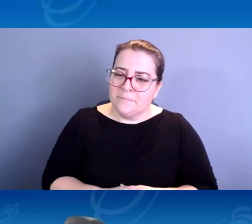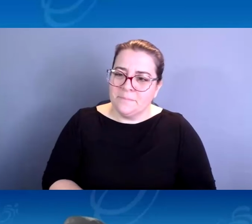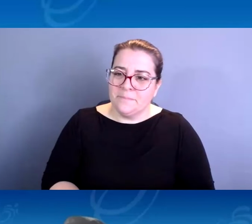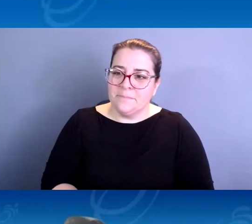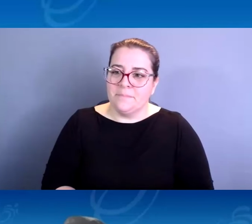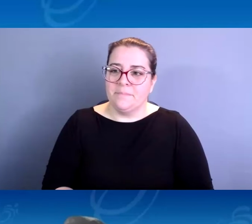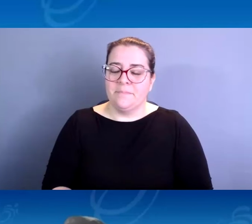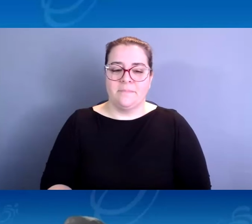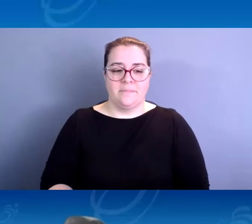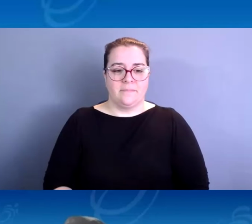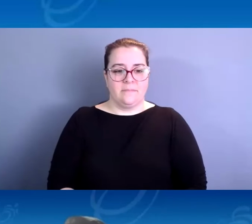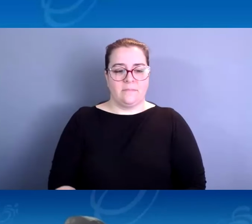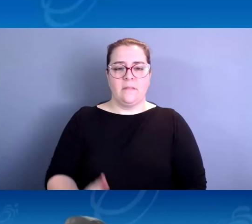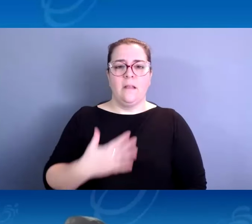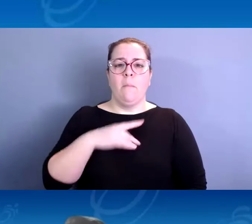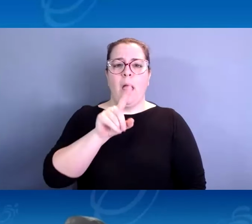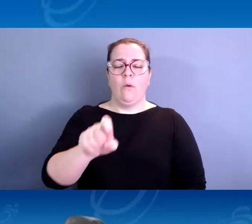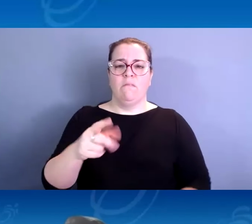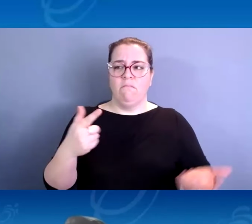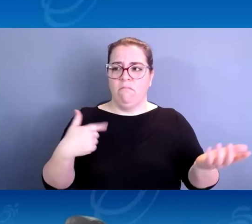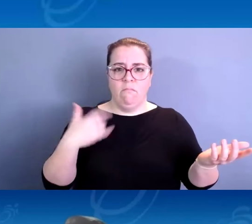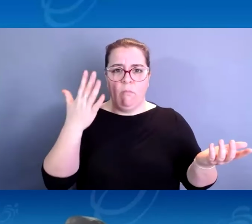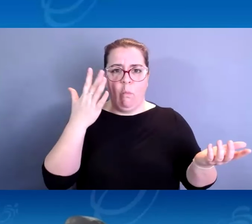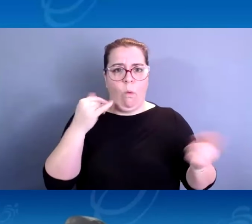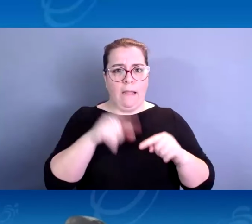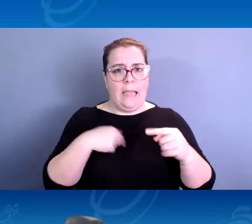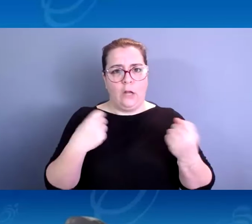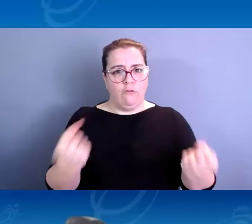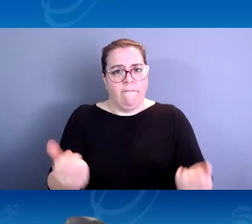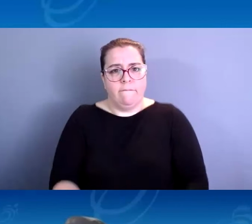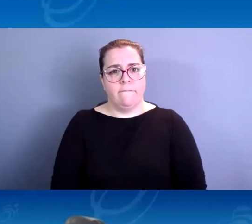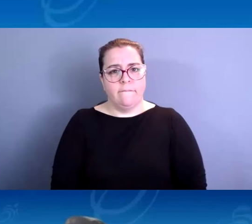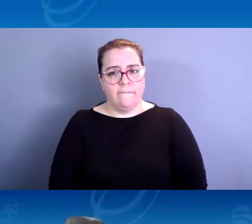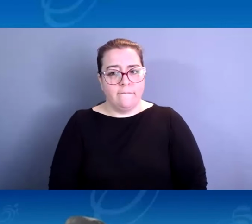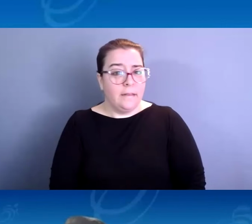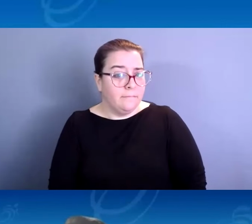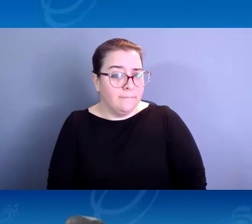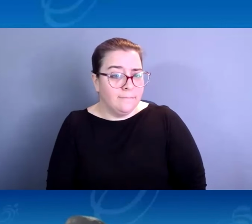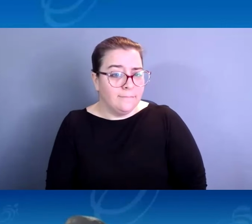That is, why can't I drive? Right. So so I was born I was born blind.